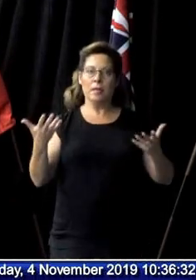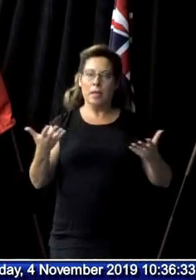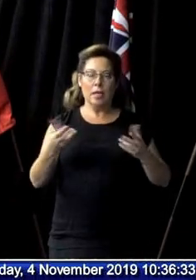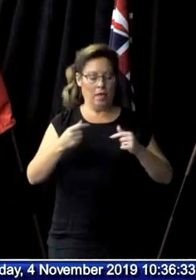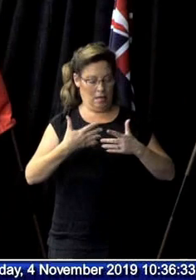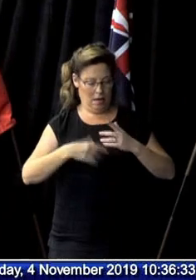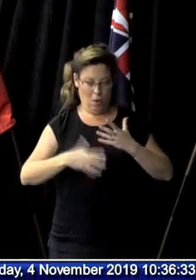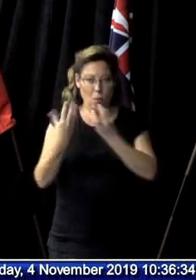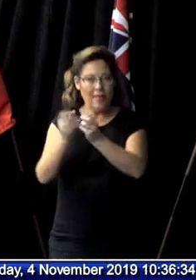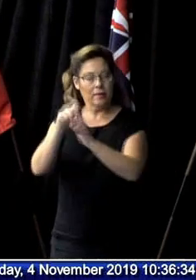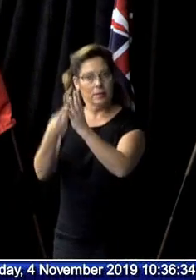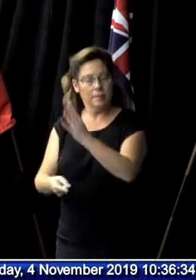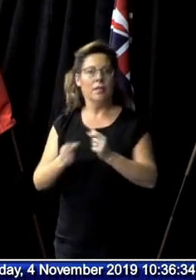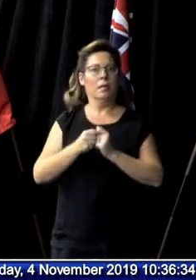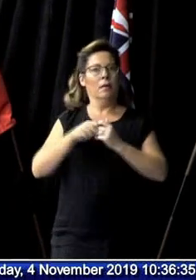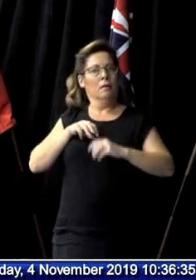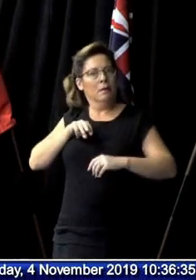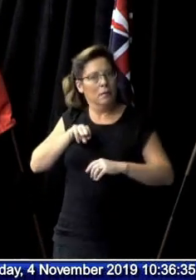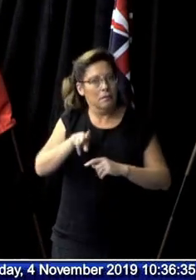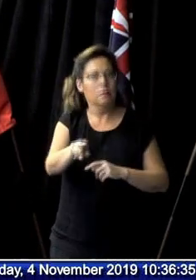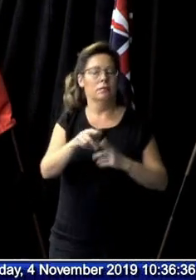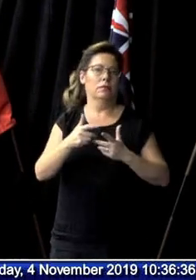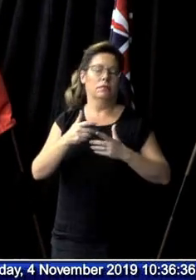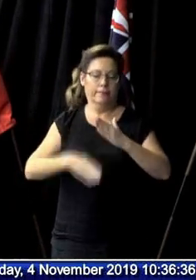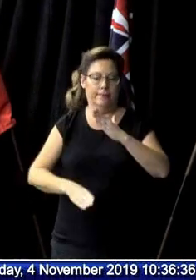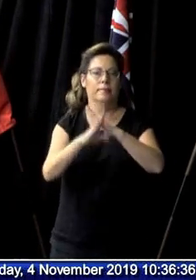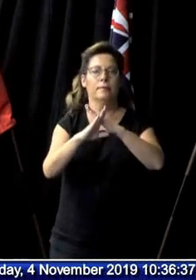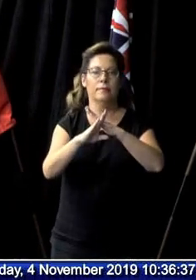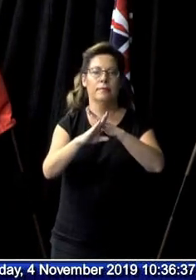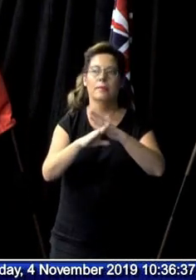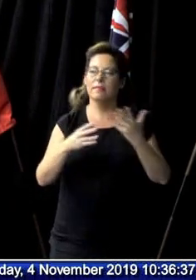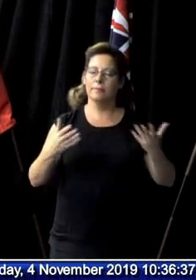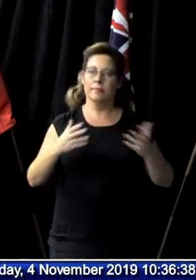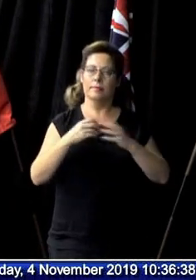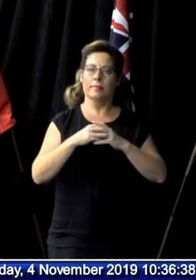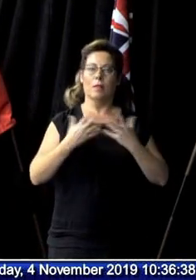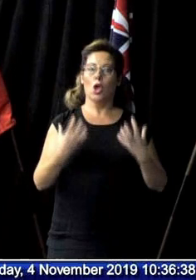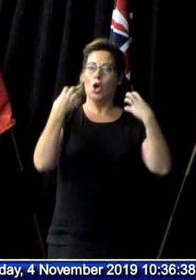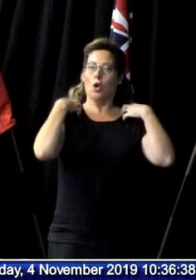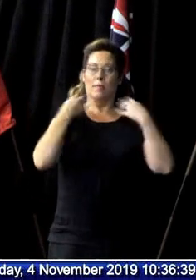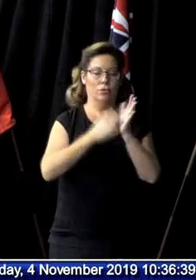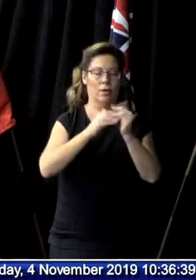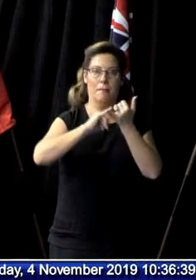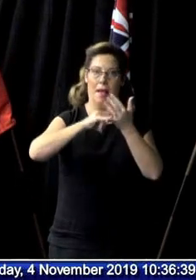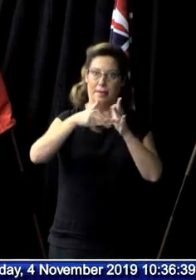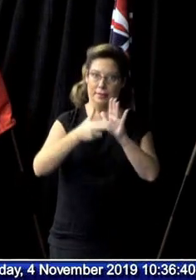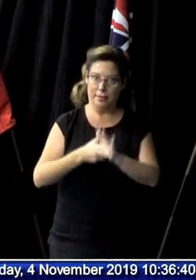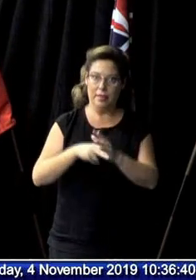But it’s also true of other people with disability such as members of culturally and linguistically diverse groups.